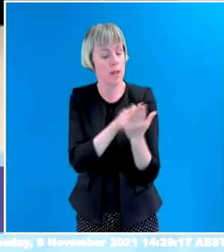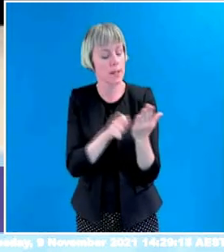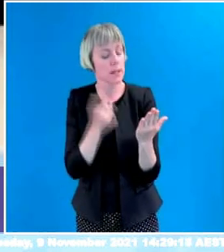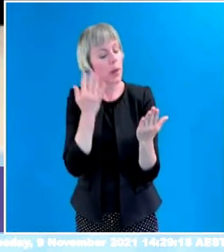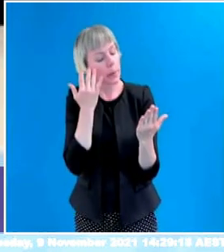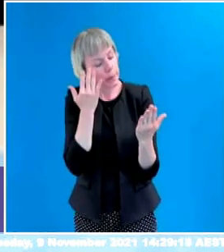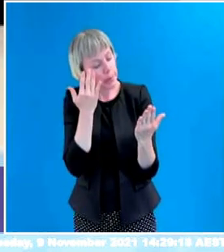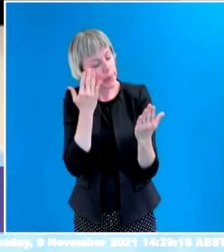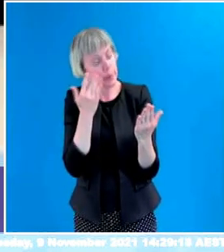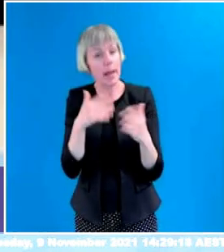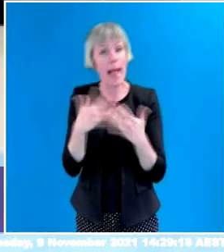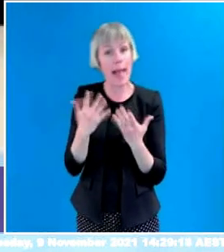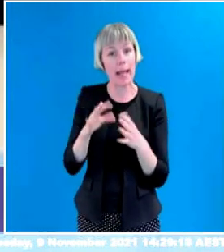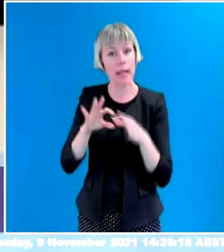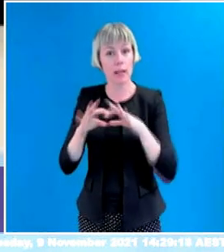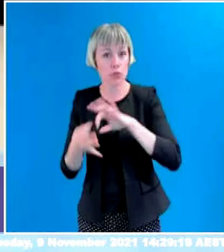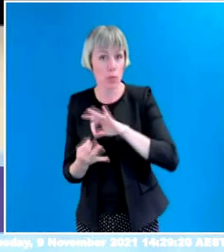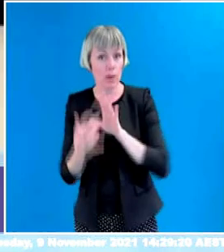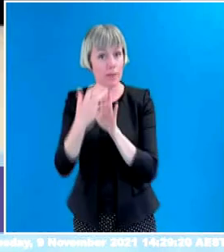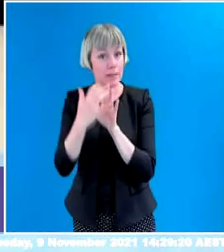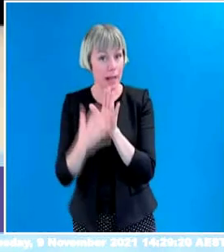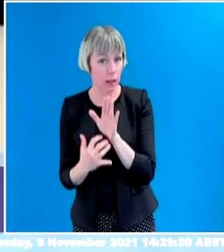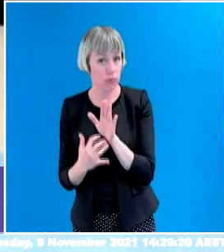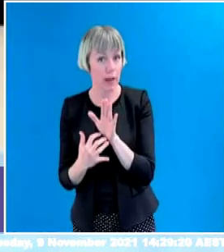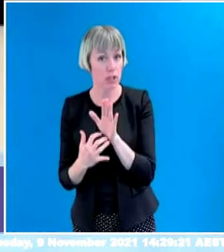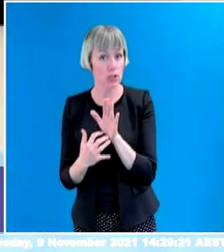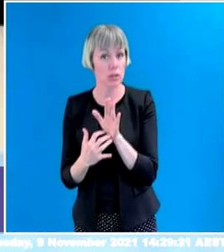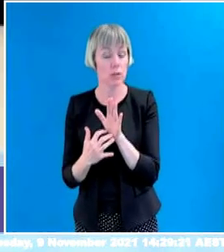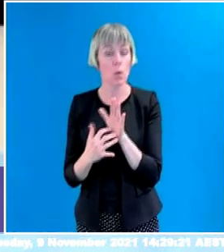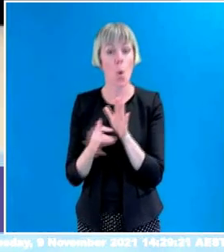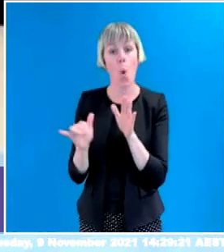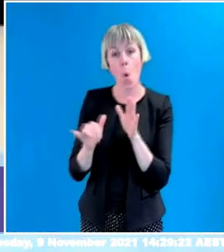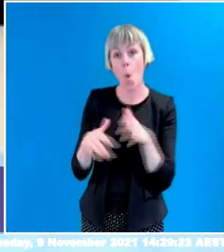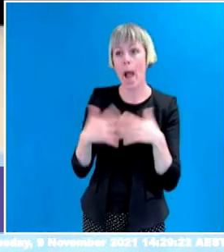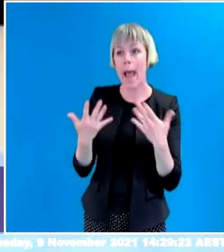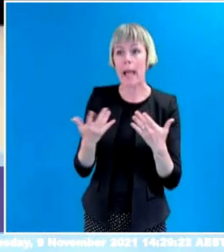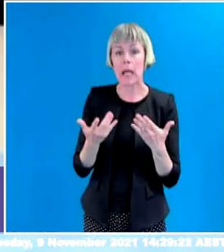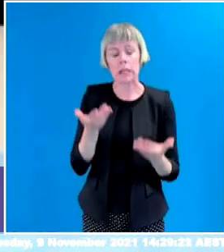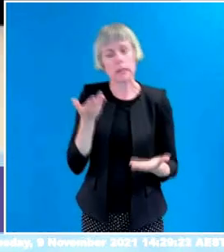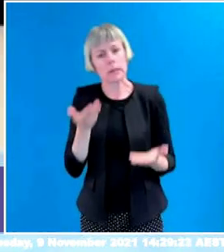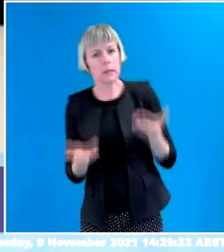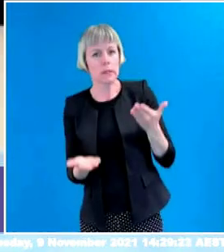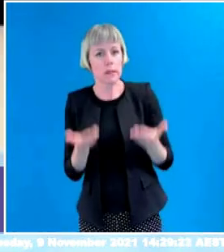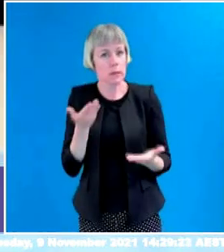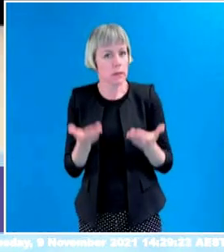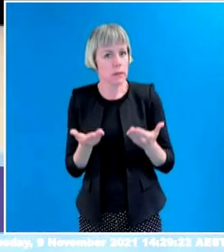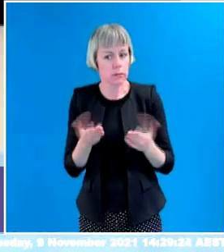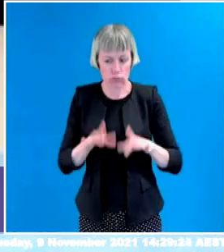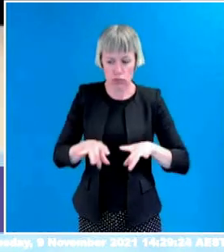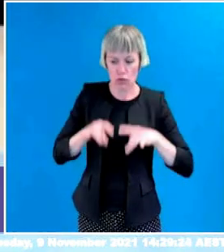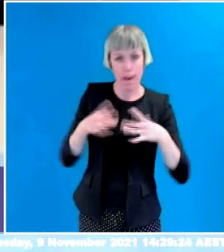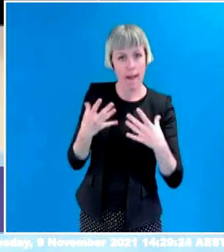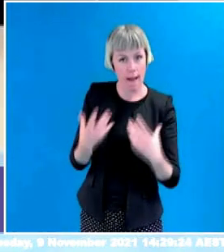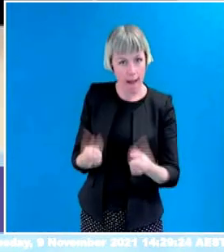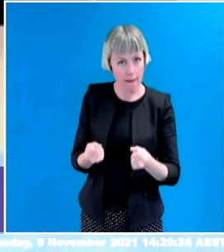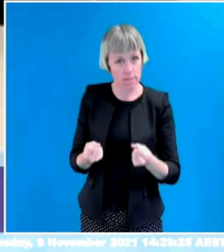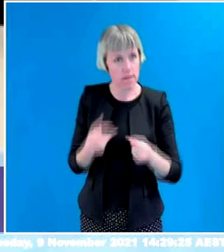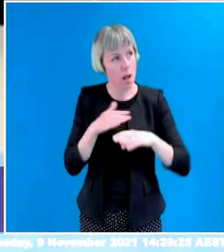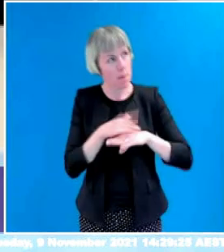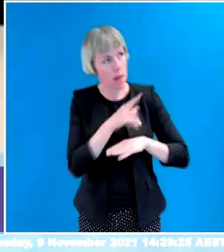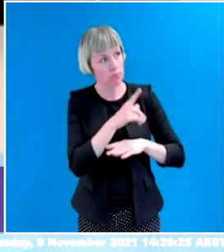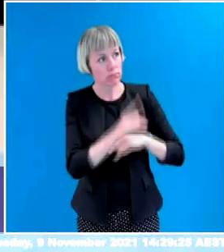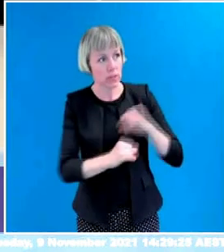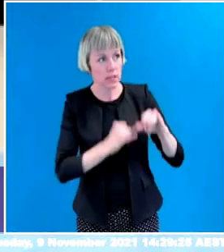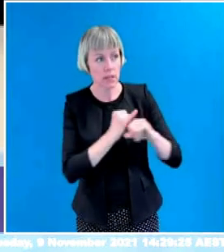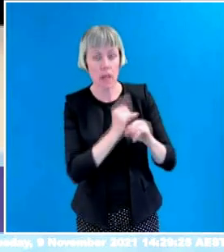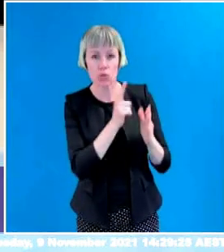or any reservations that we have in relation to those treaties, that we do